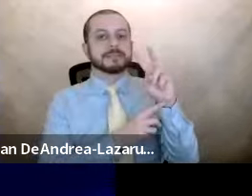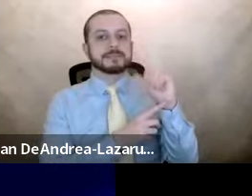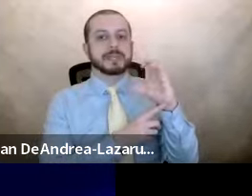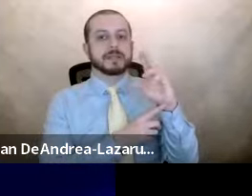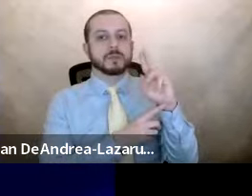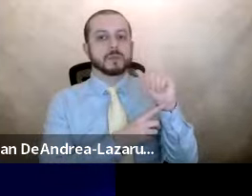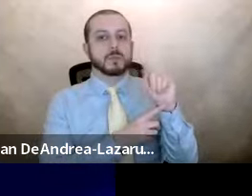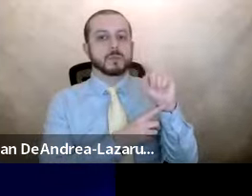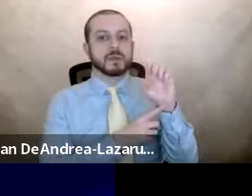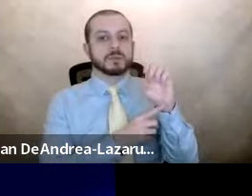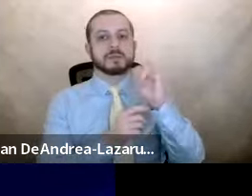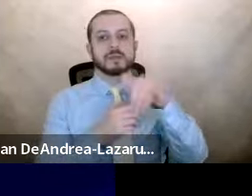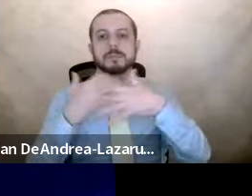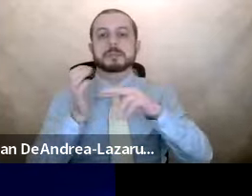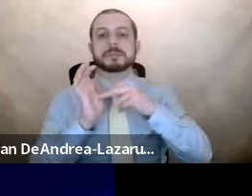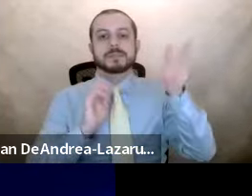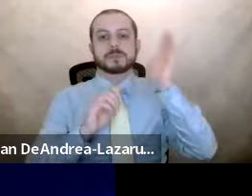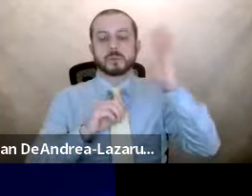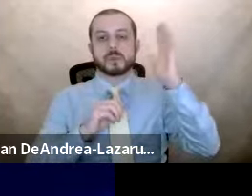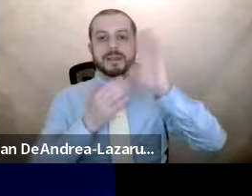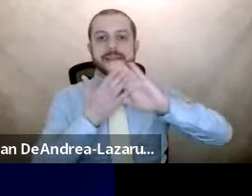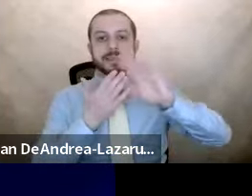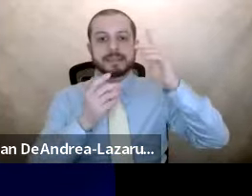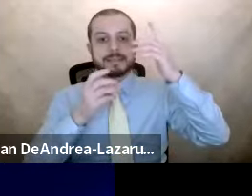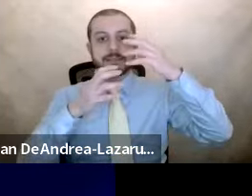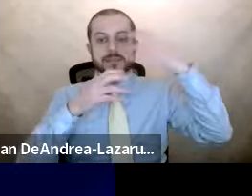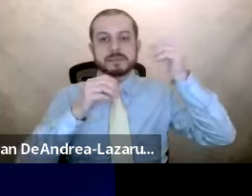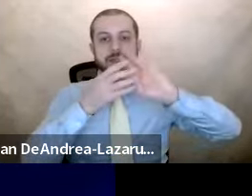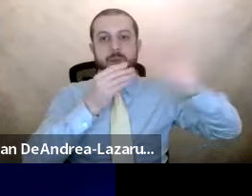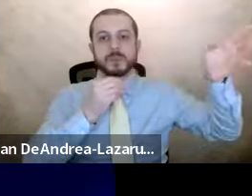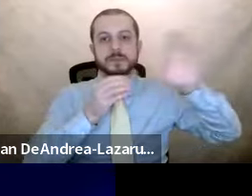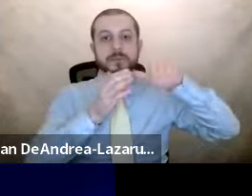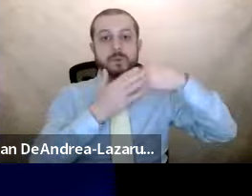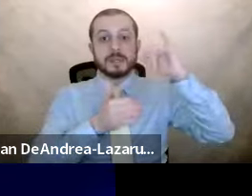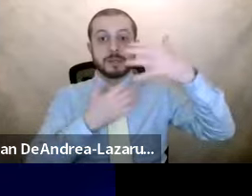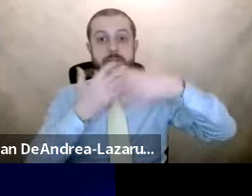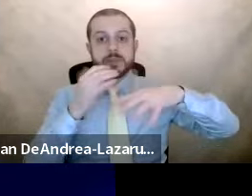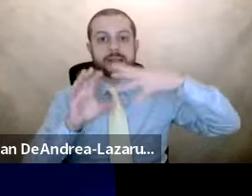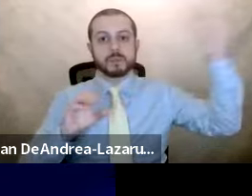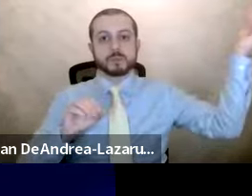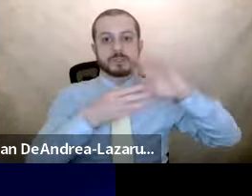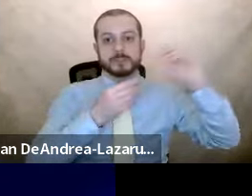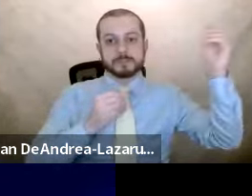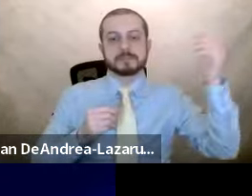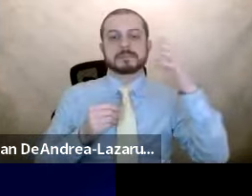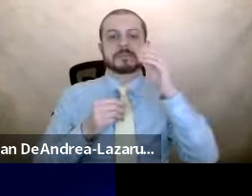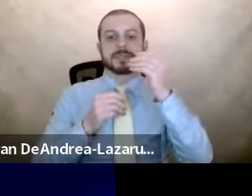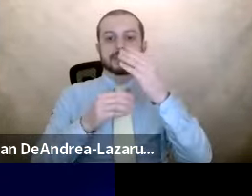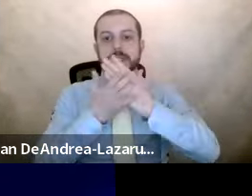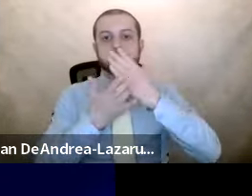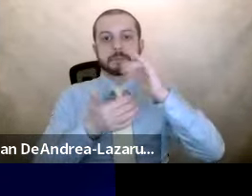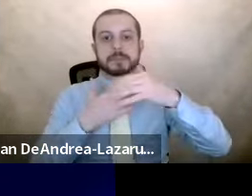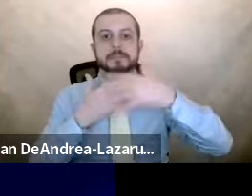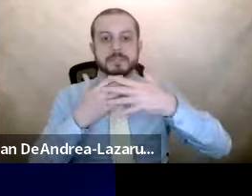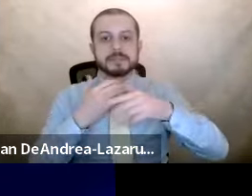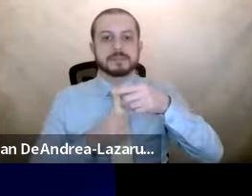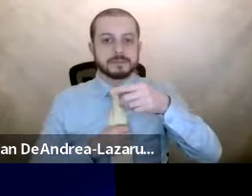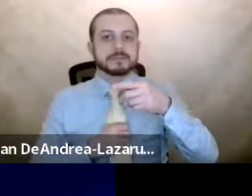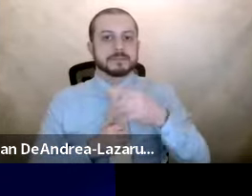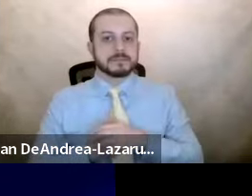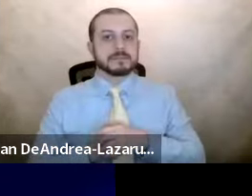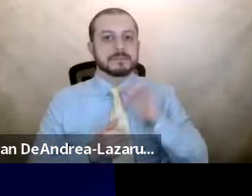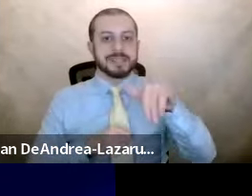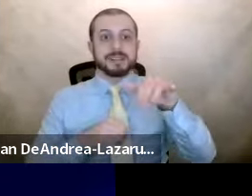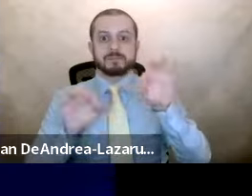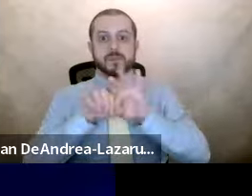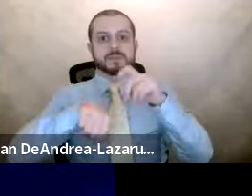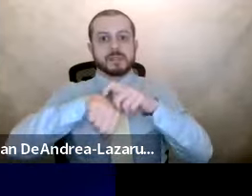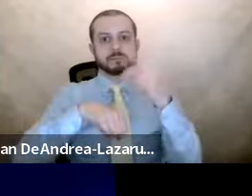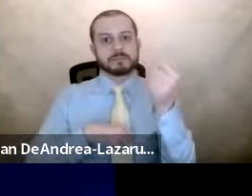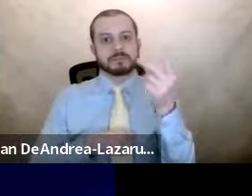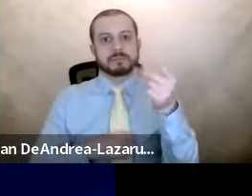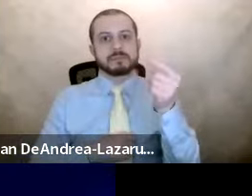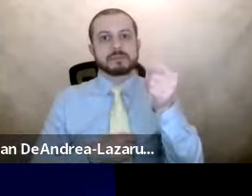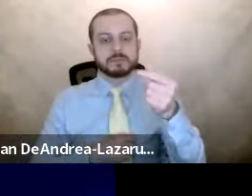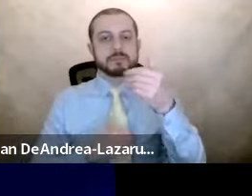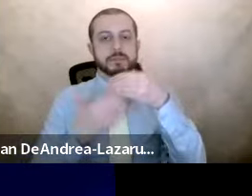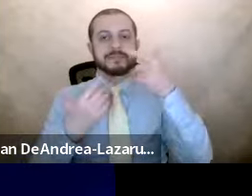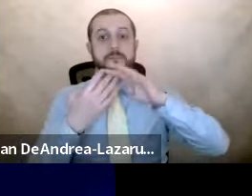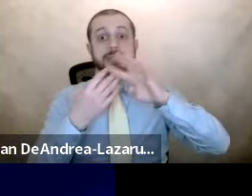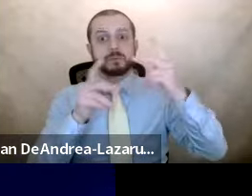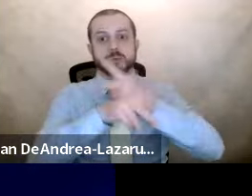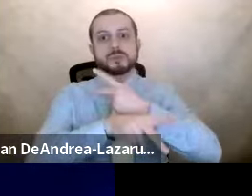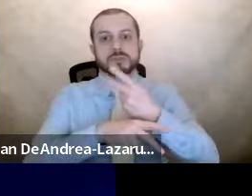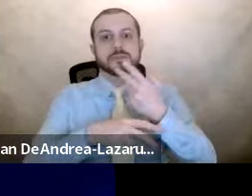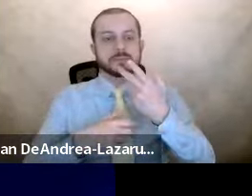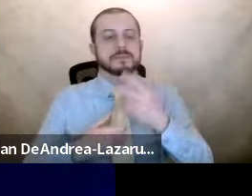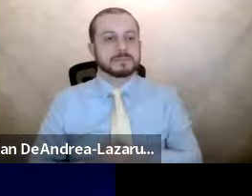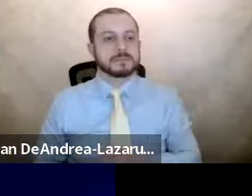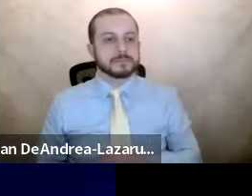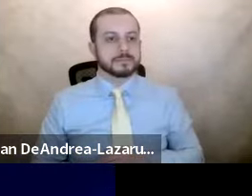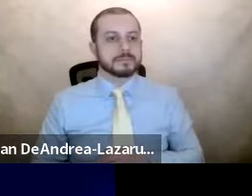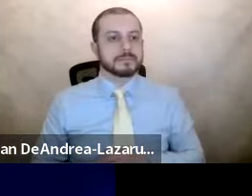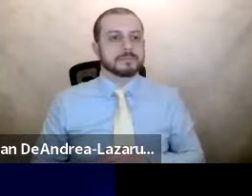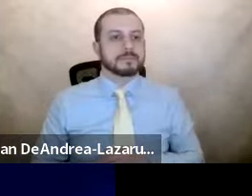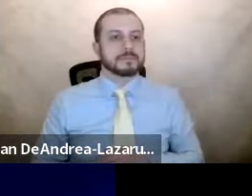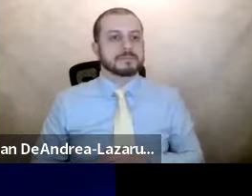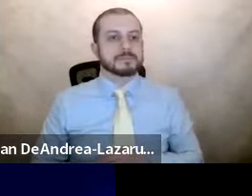And once that blood comes out of the skull, all of the sudden the brain can kind of flex and breathe again. And that's another way that healing can happen.